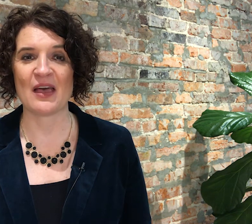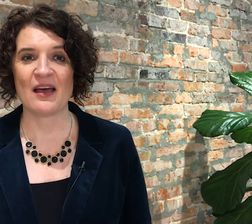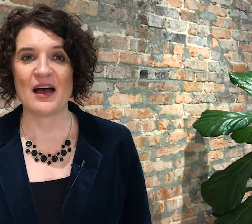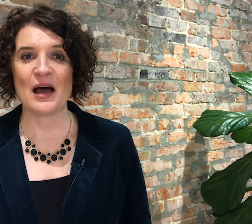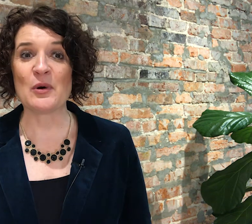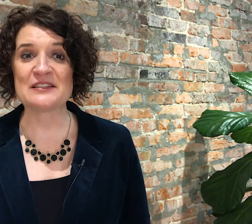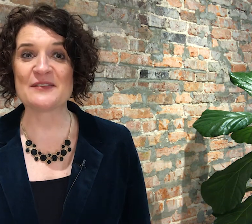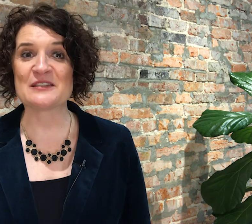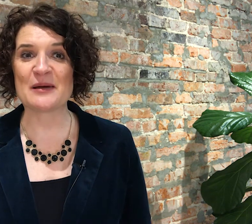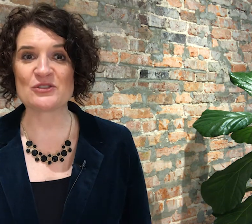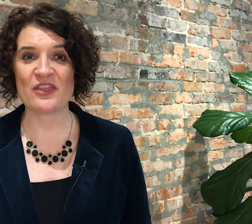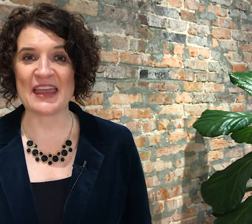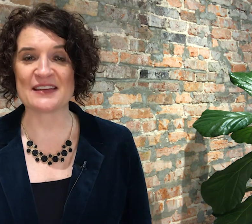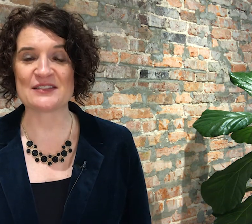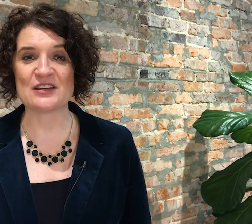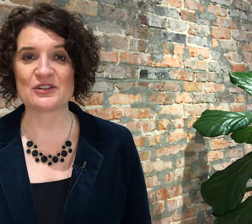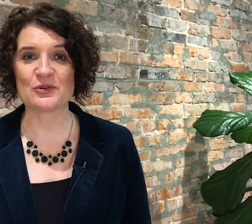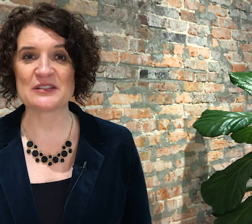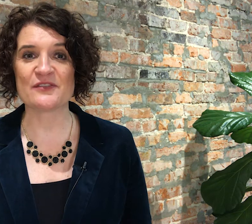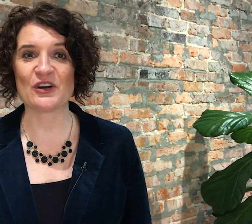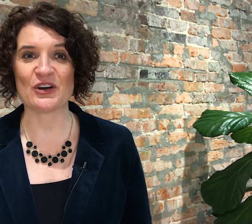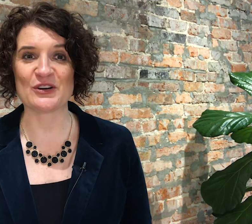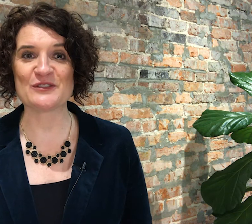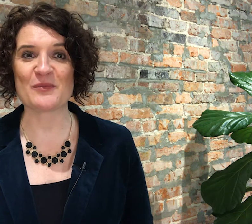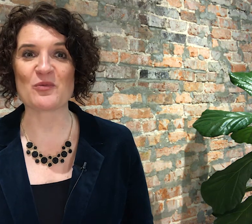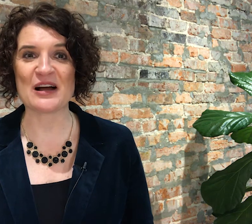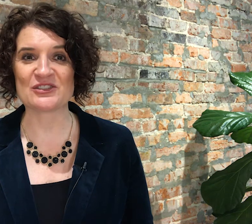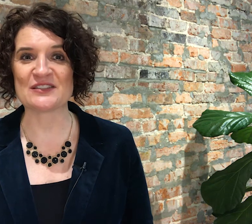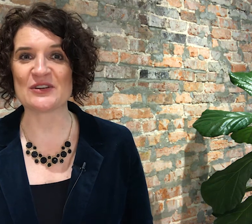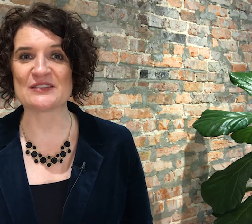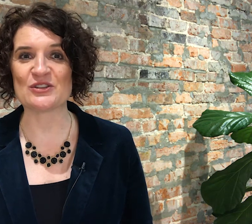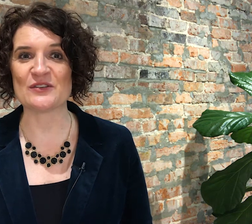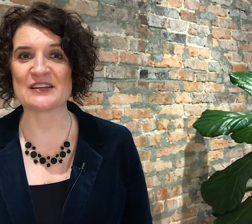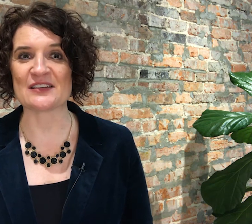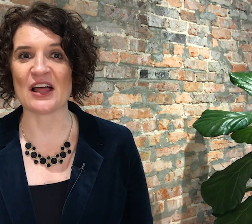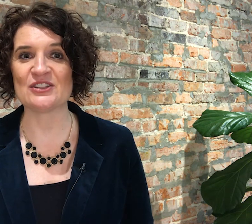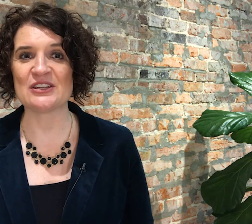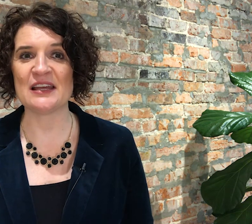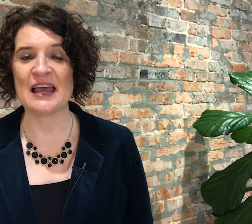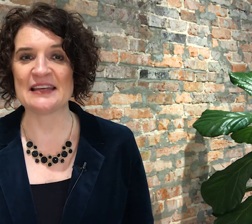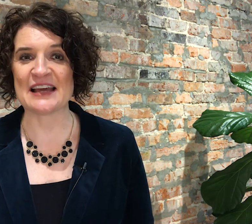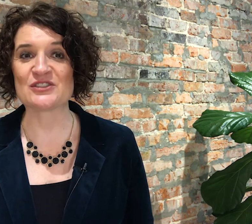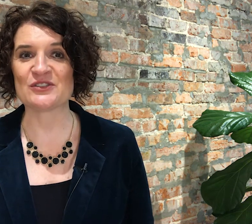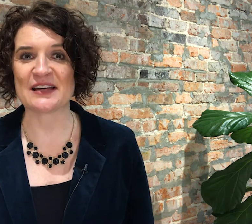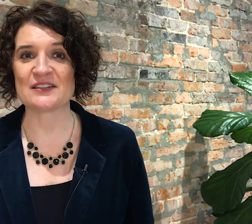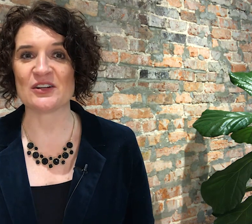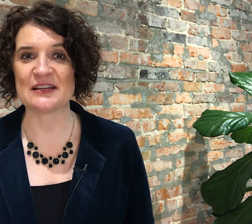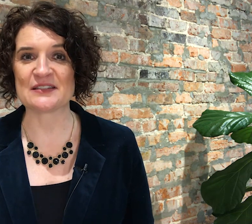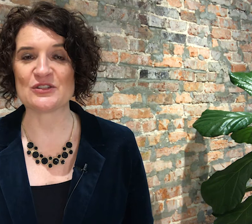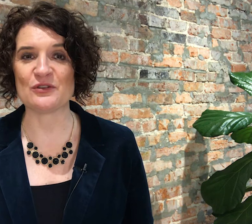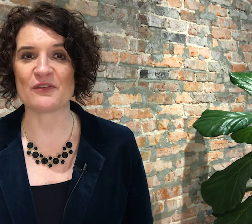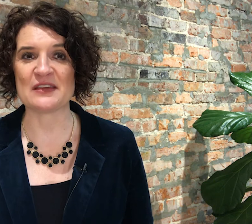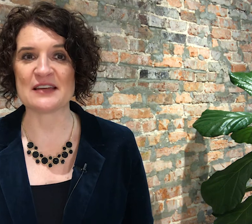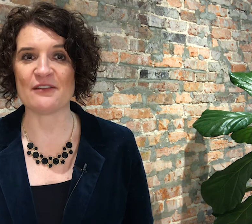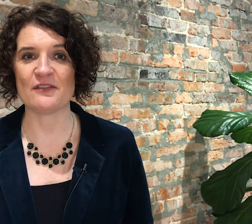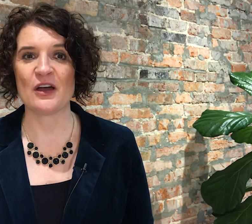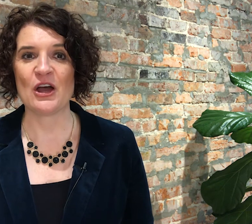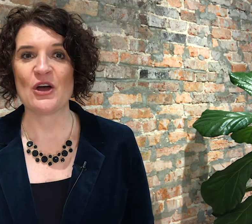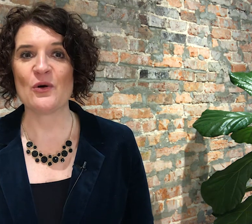I want to give special thanks to Dr. Christopher Kurz, from the Rochester Institute of Technology, National Technical Institute for the Deaf,